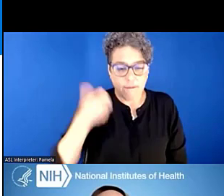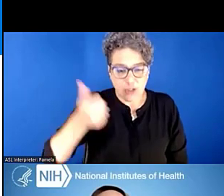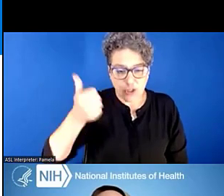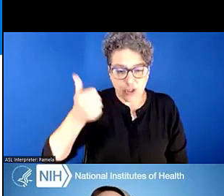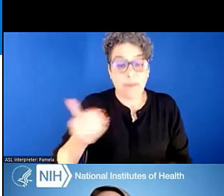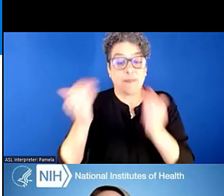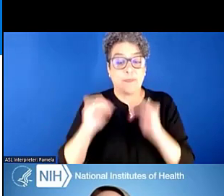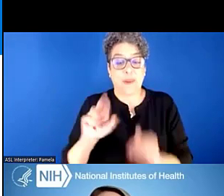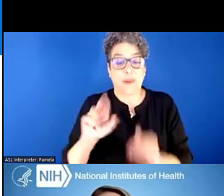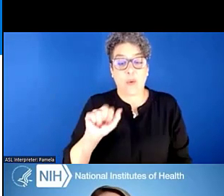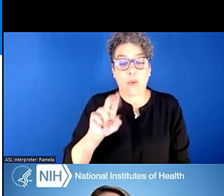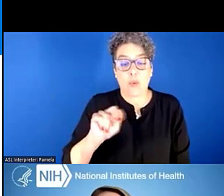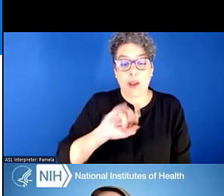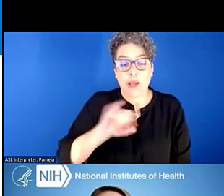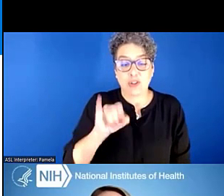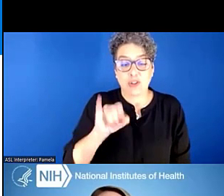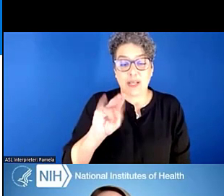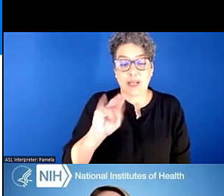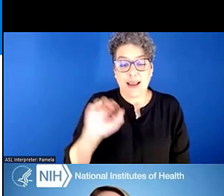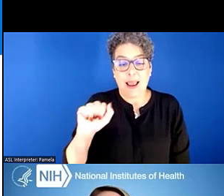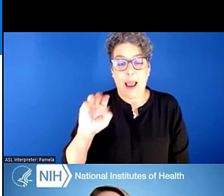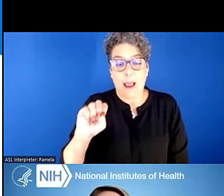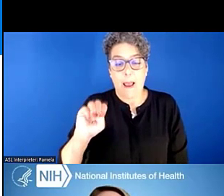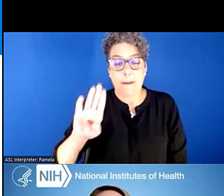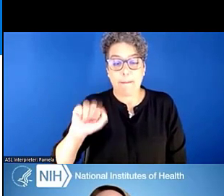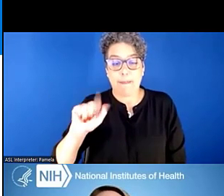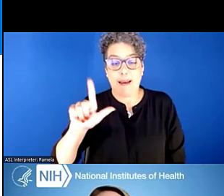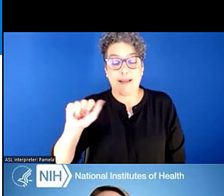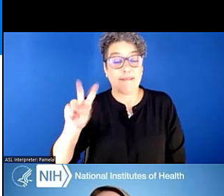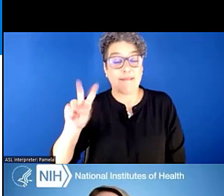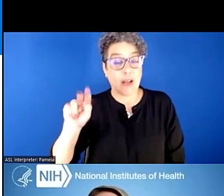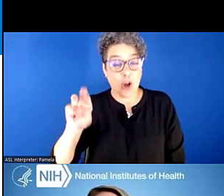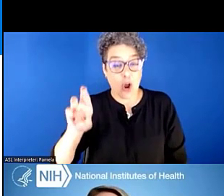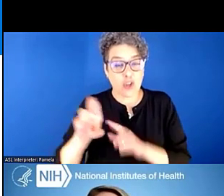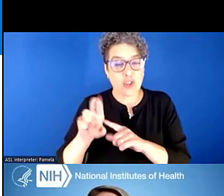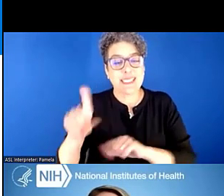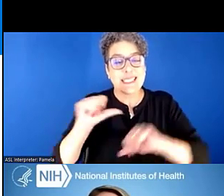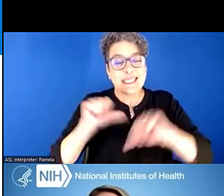who's a scientist investigator within HHS' Office of Research Integrity.